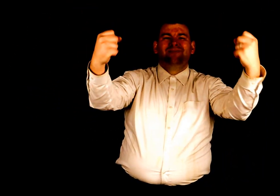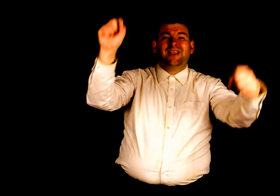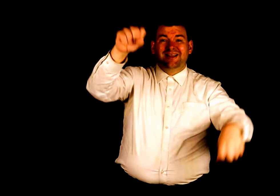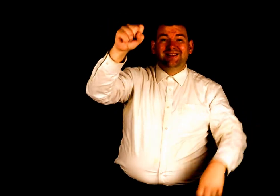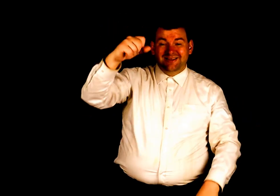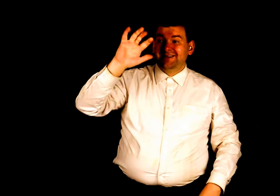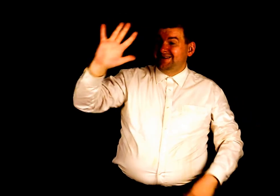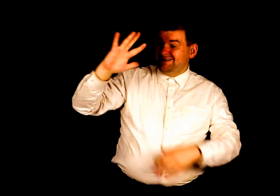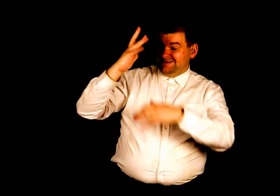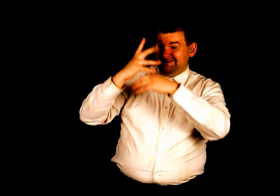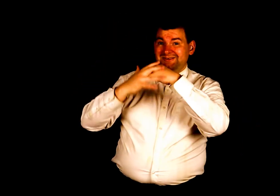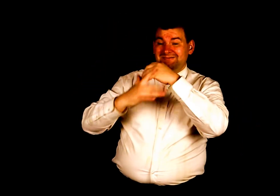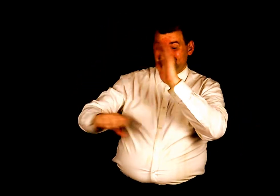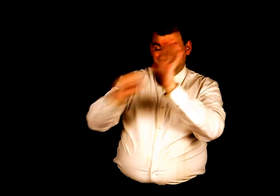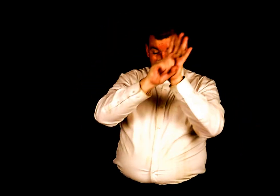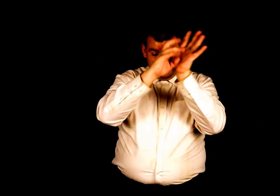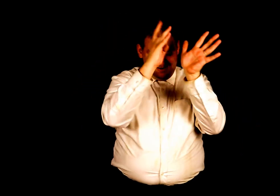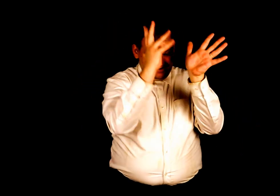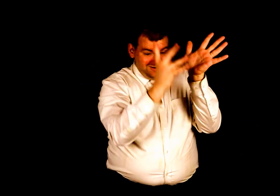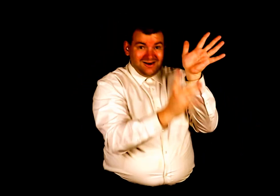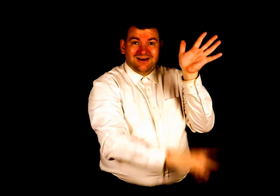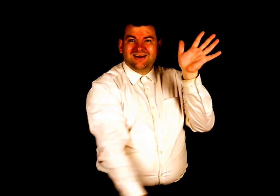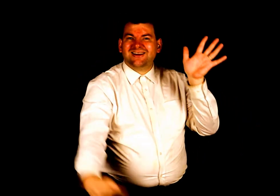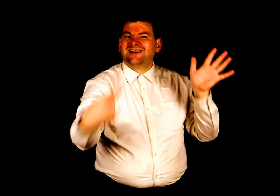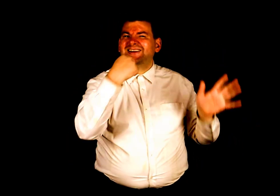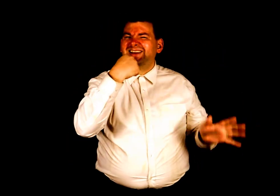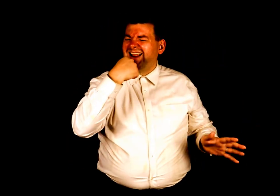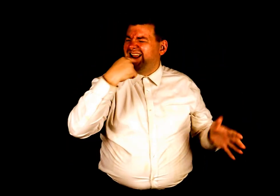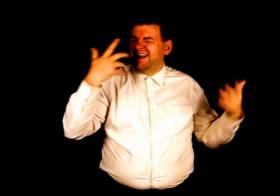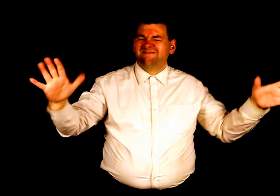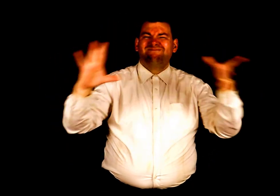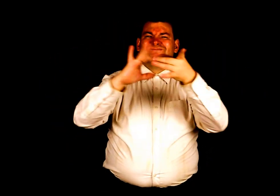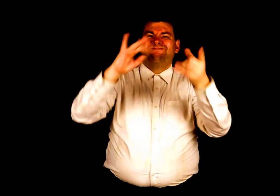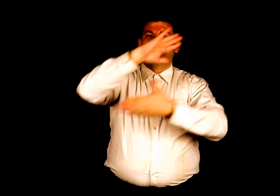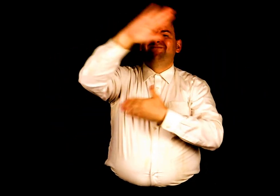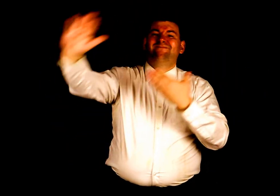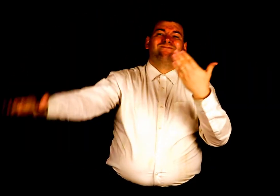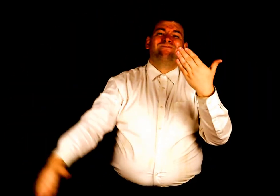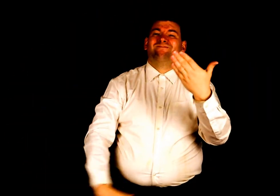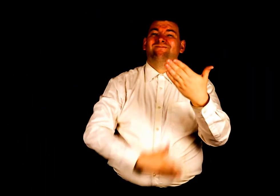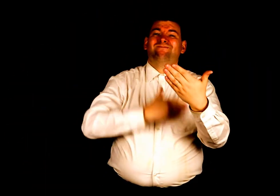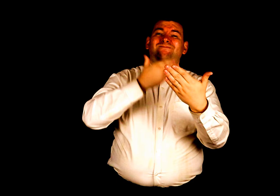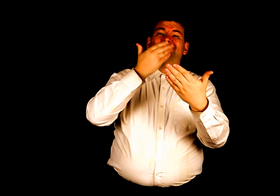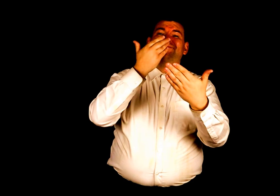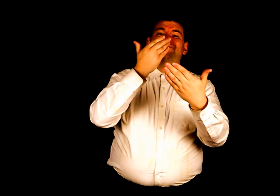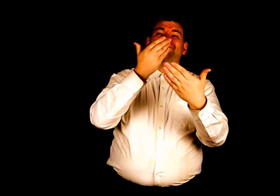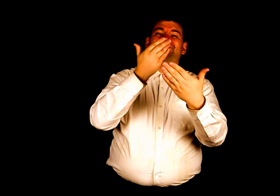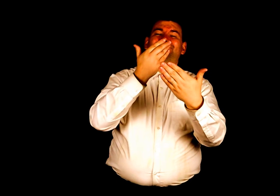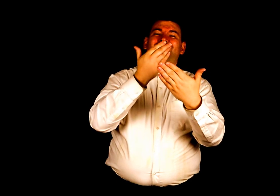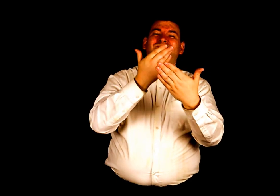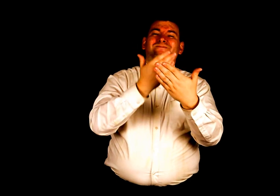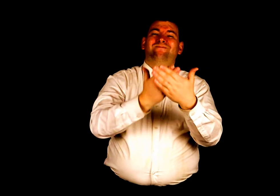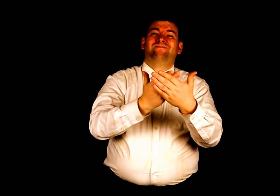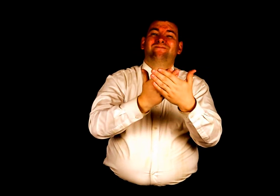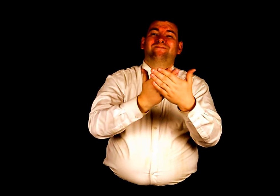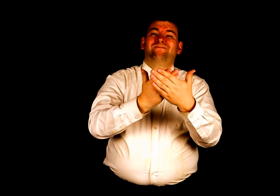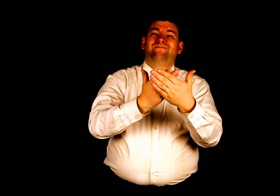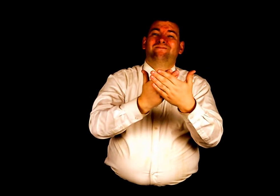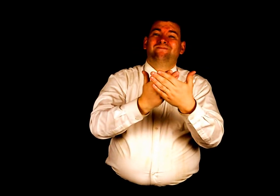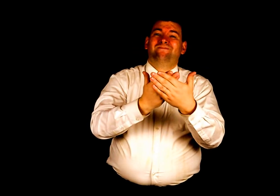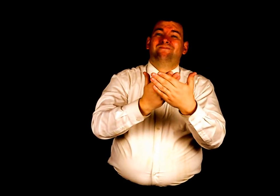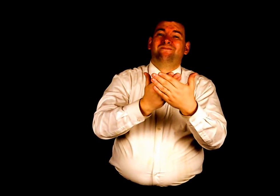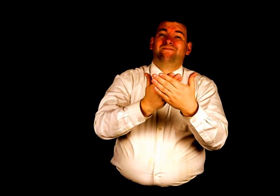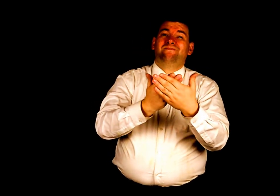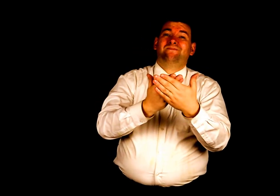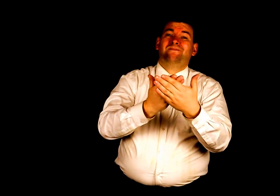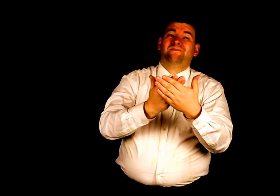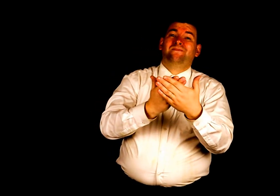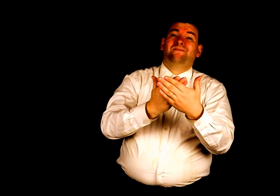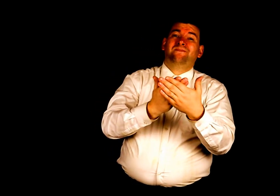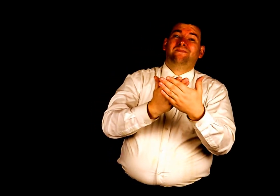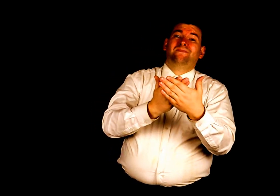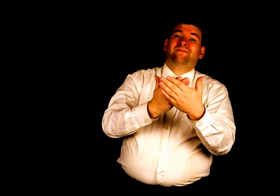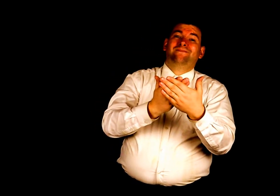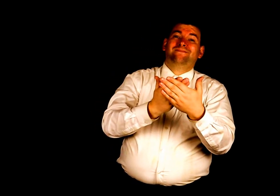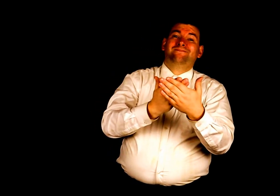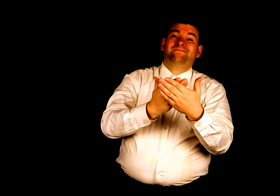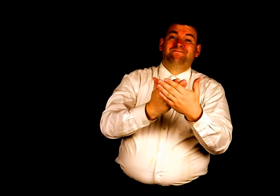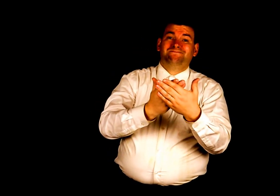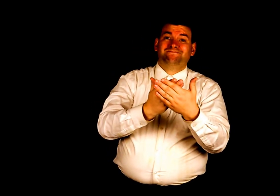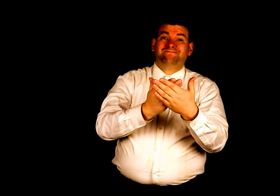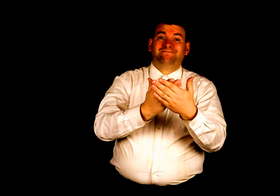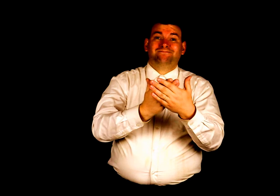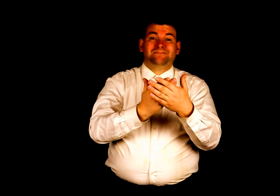yes His blood says it all.